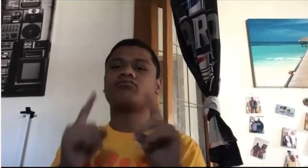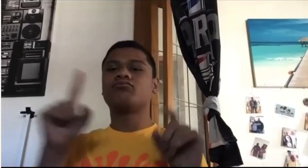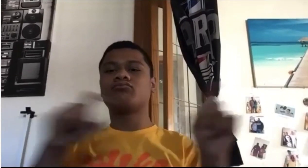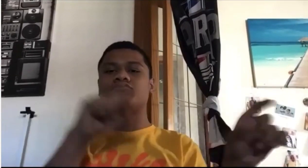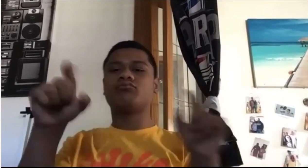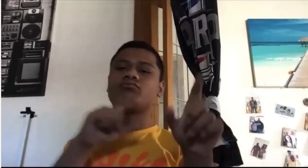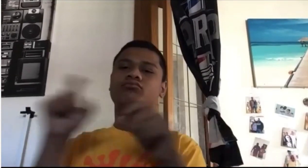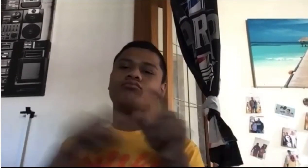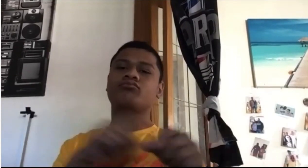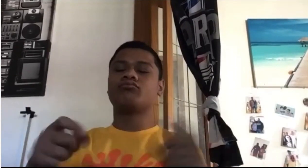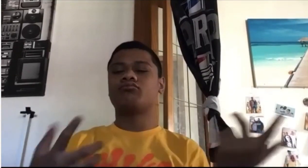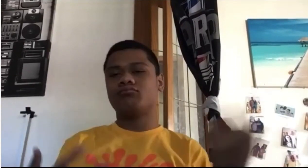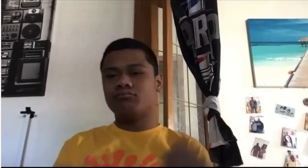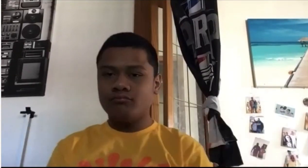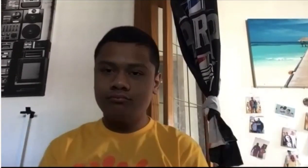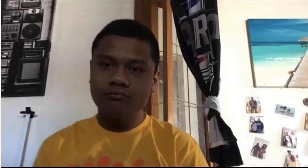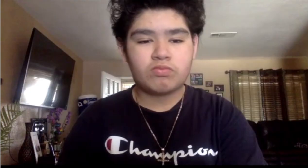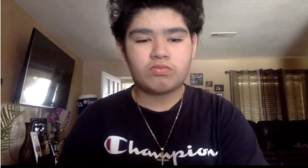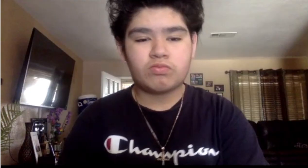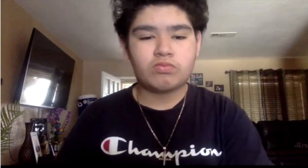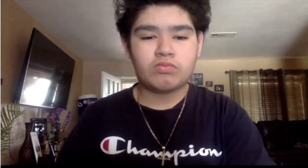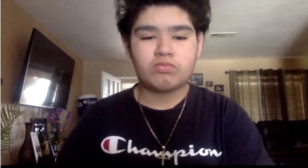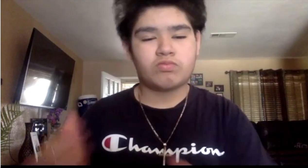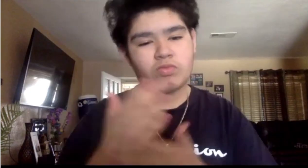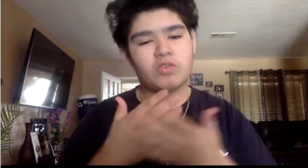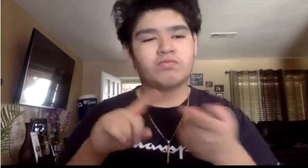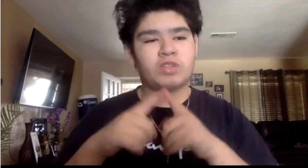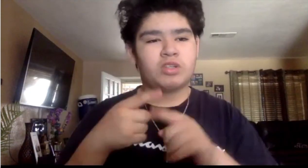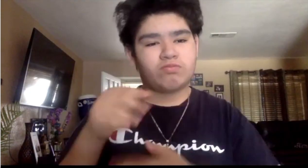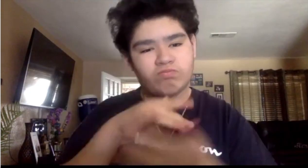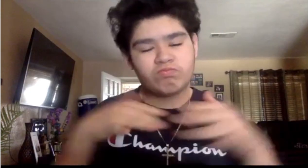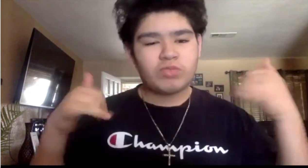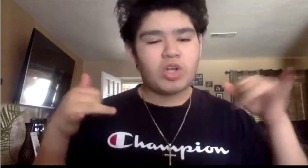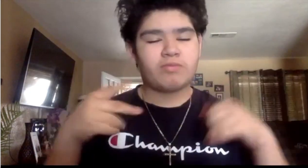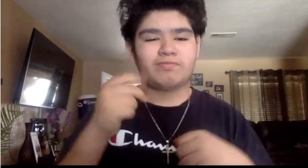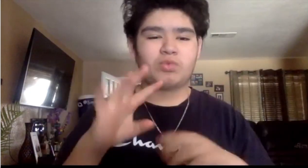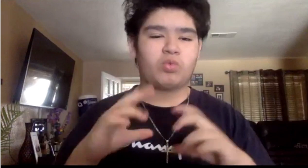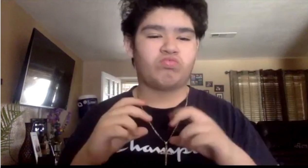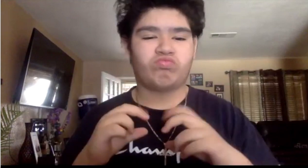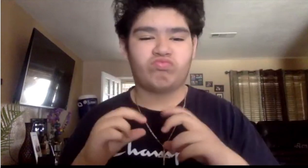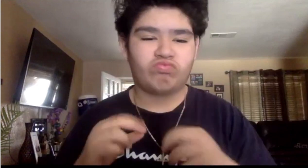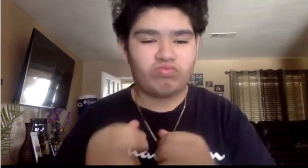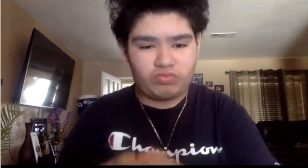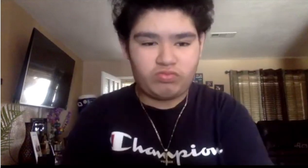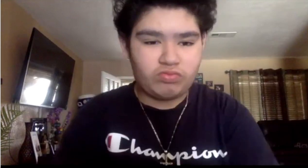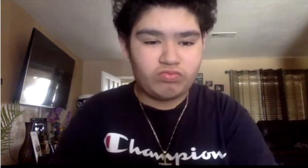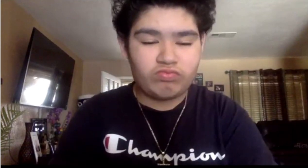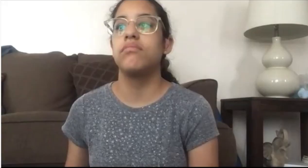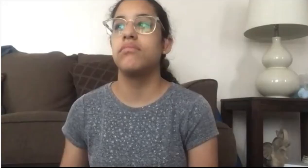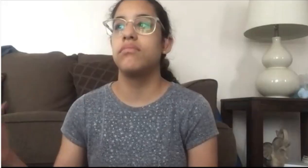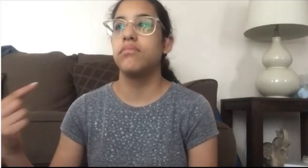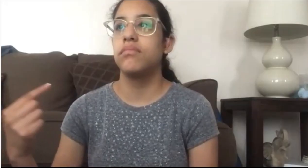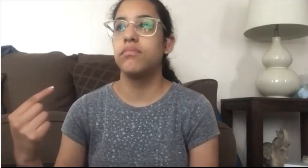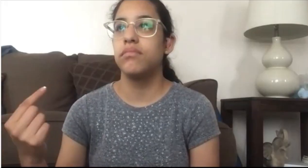And my family going over to my family's house. We've had some friends and or playing video games.